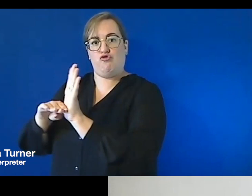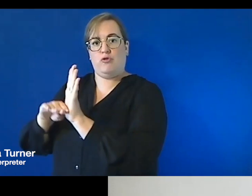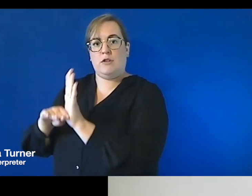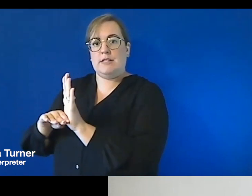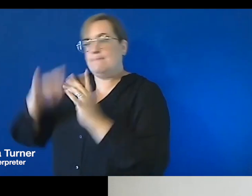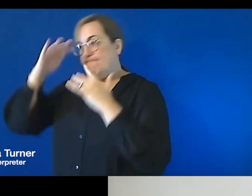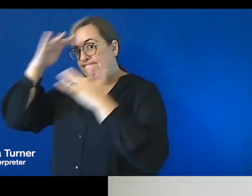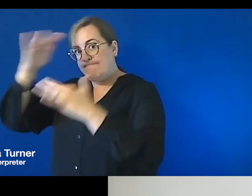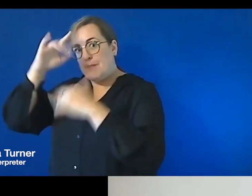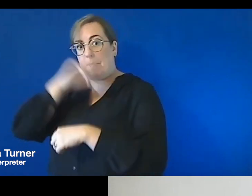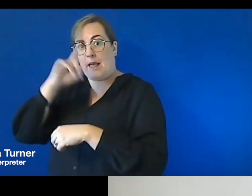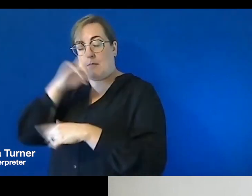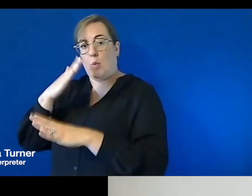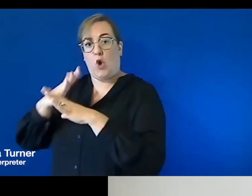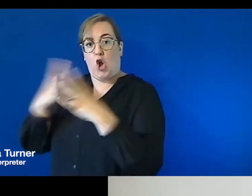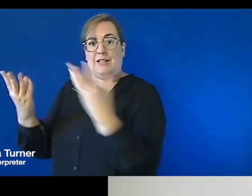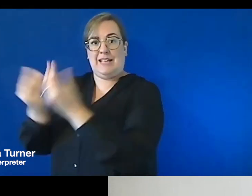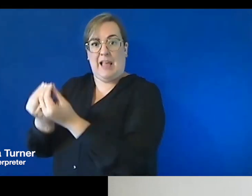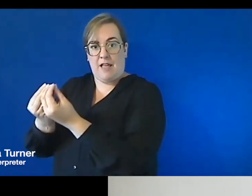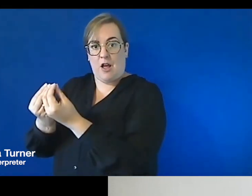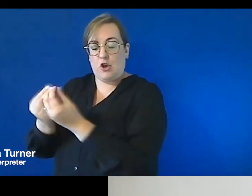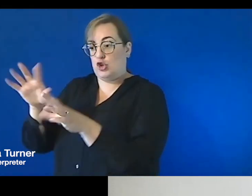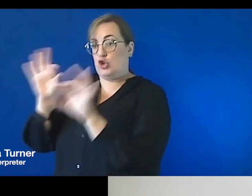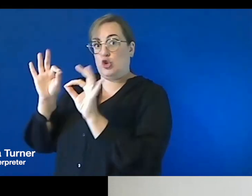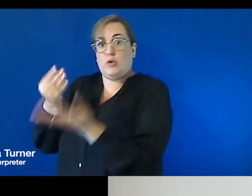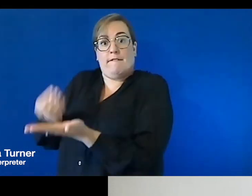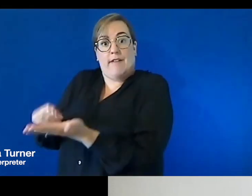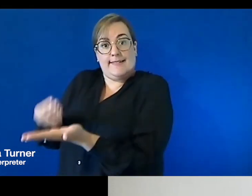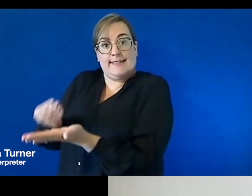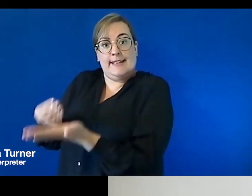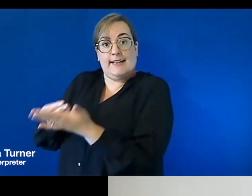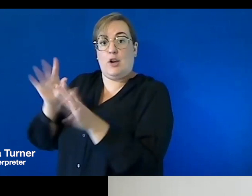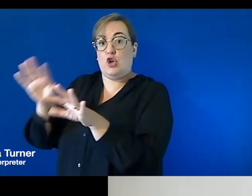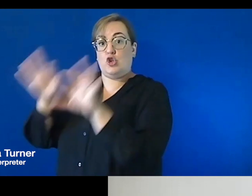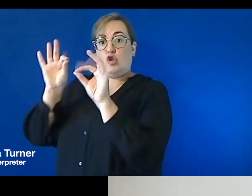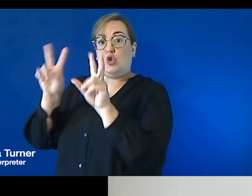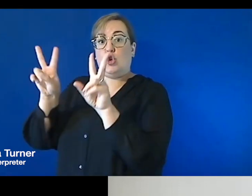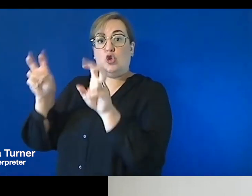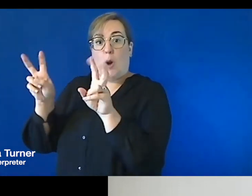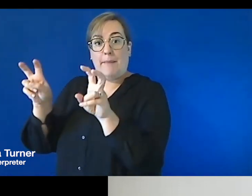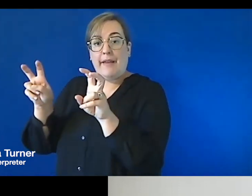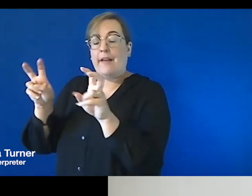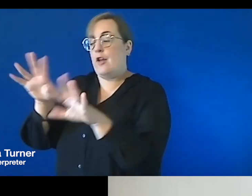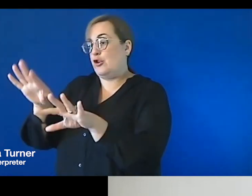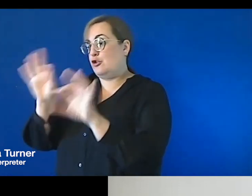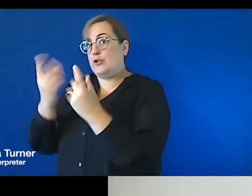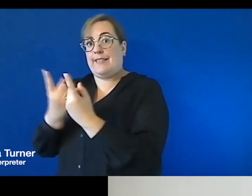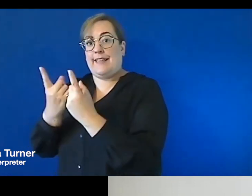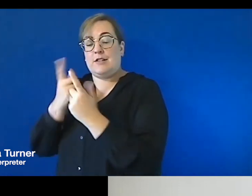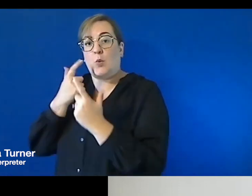would love to fund it, choose we, choose which topics and things we care about it, so if people